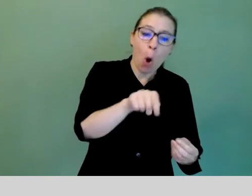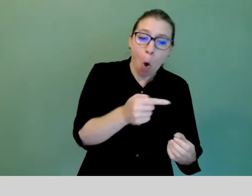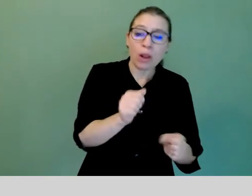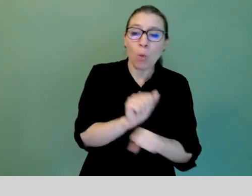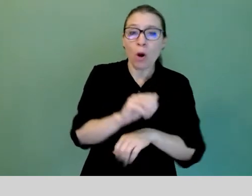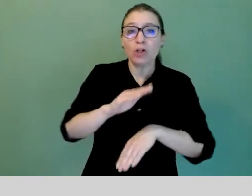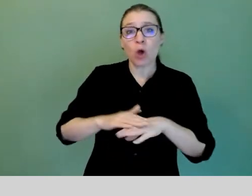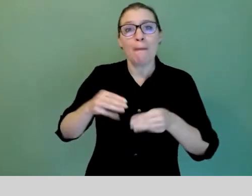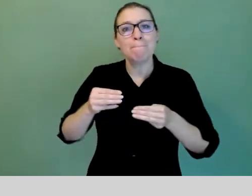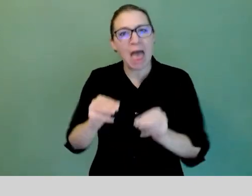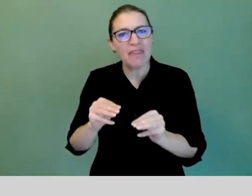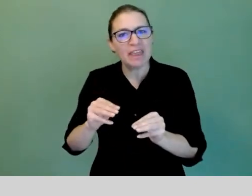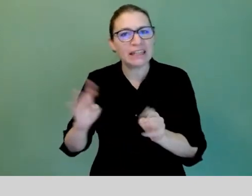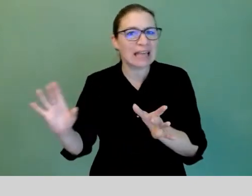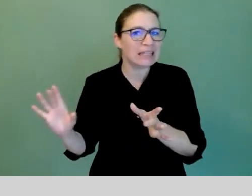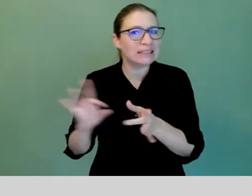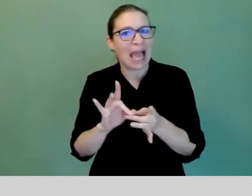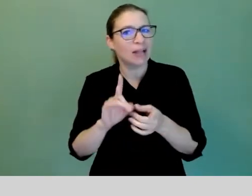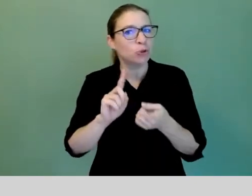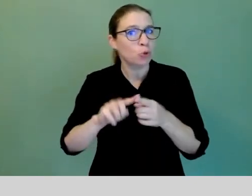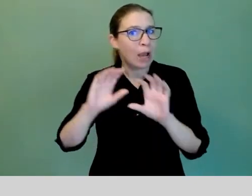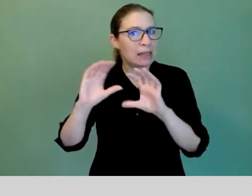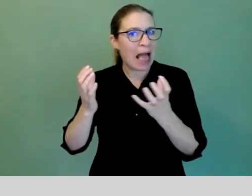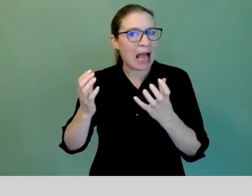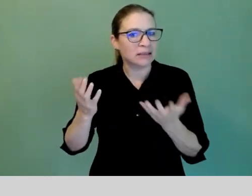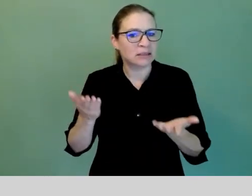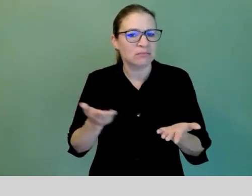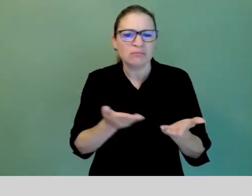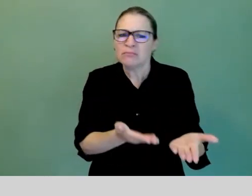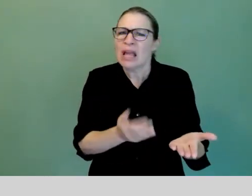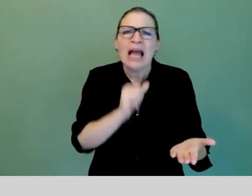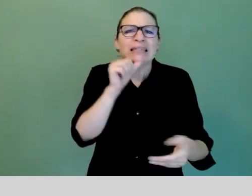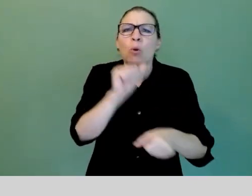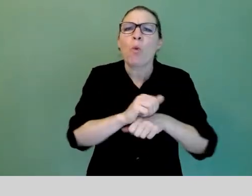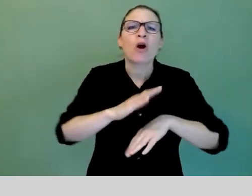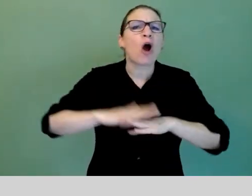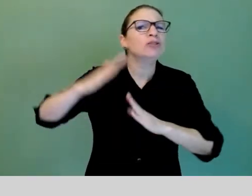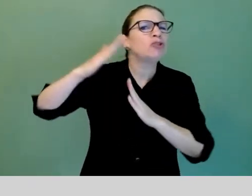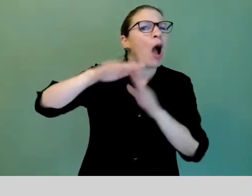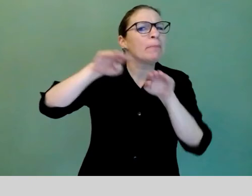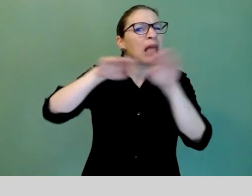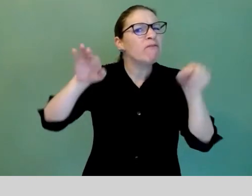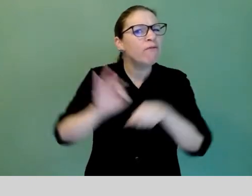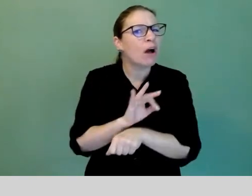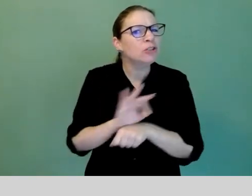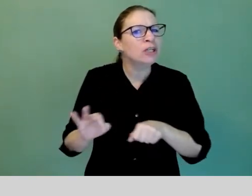It doesn't work on top-level functions. Okay, well, let's go with this.